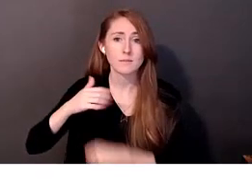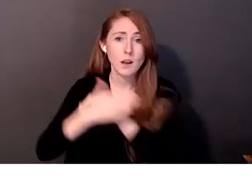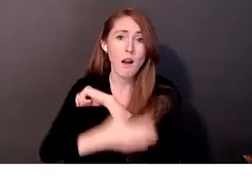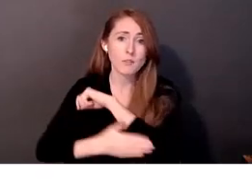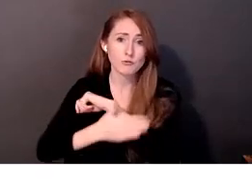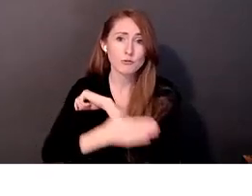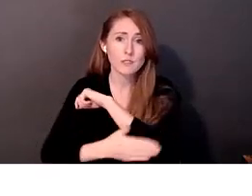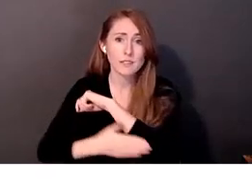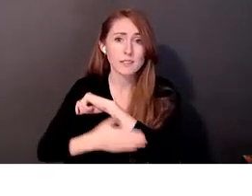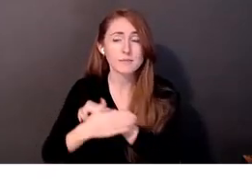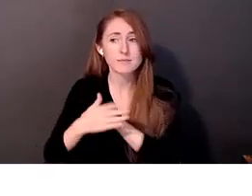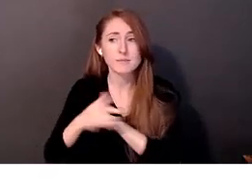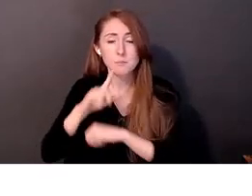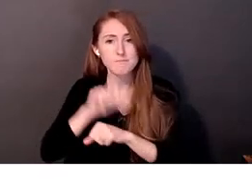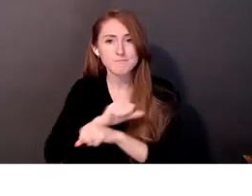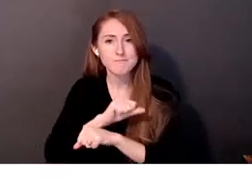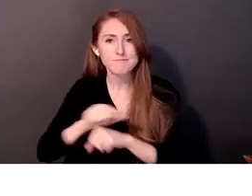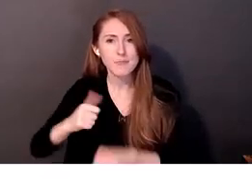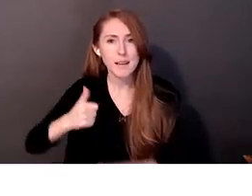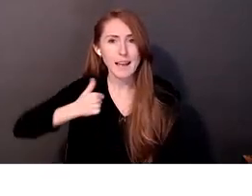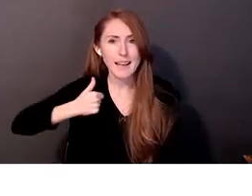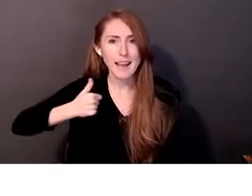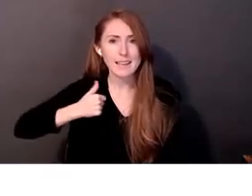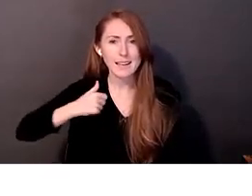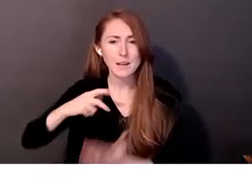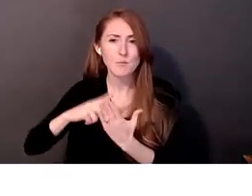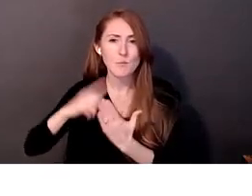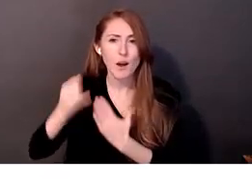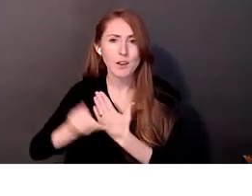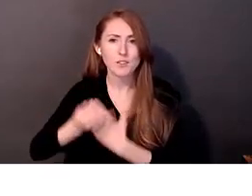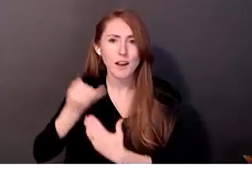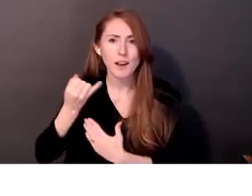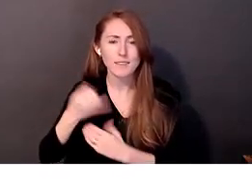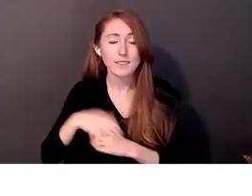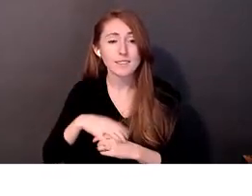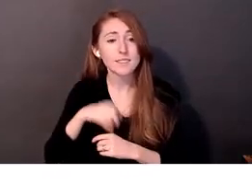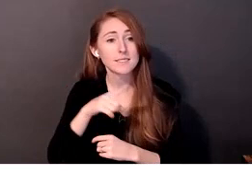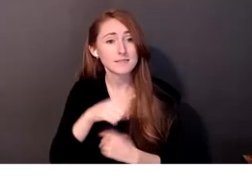So this was a success, but it was also a challenge